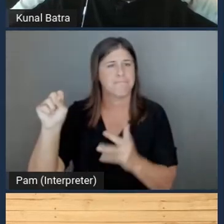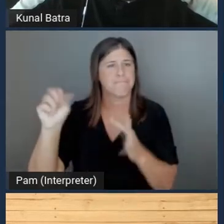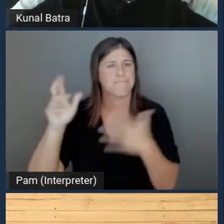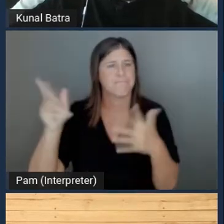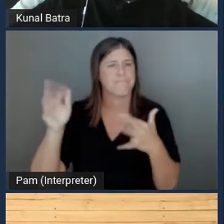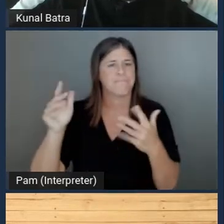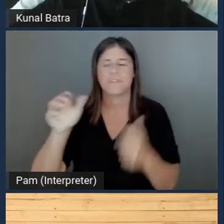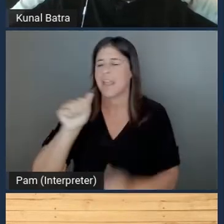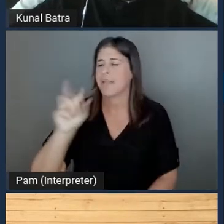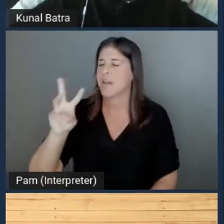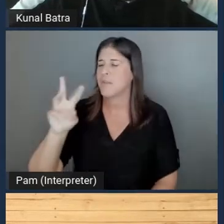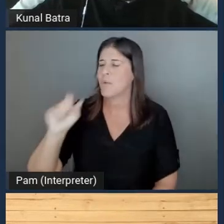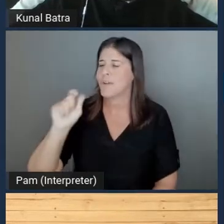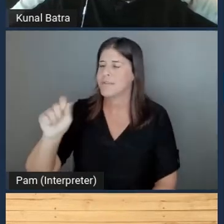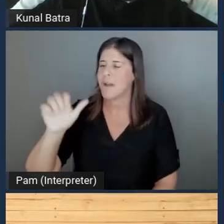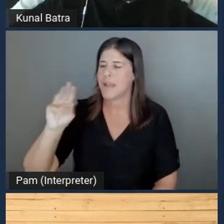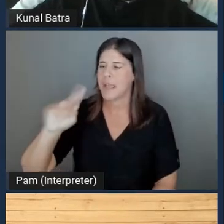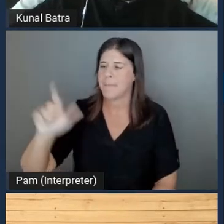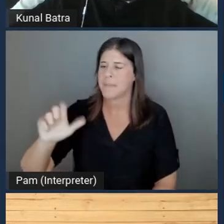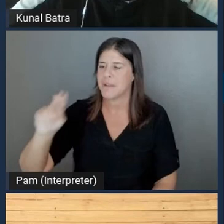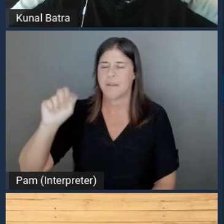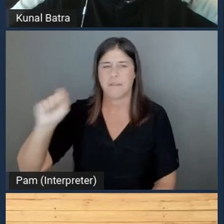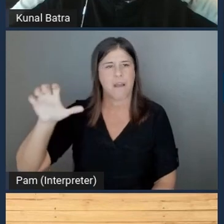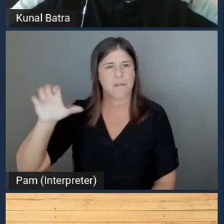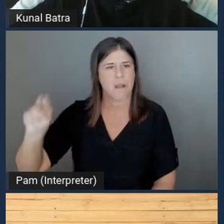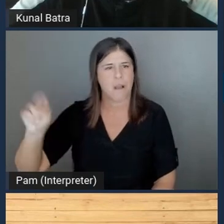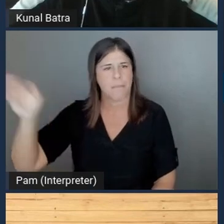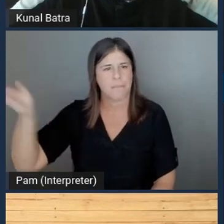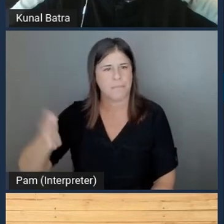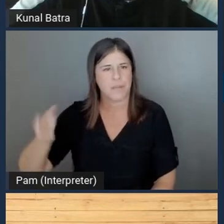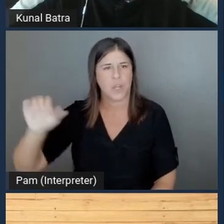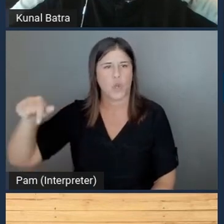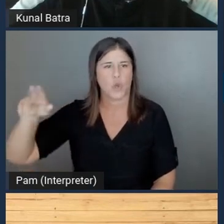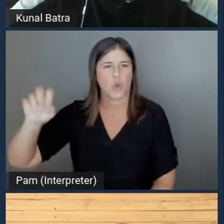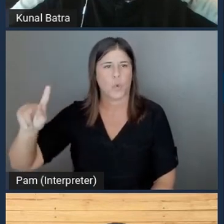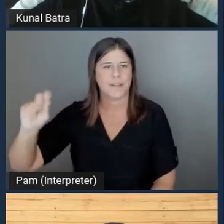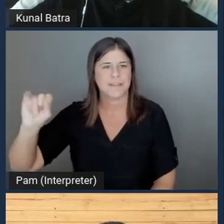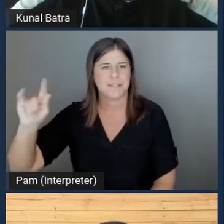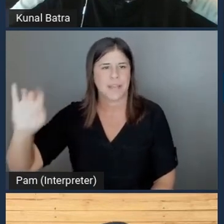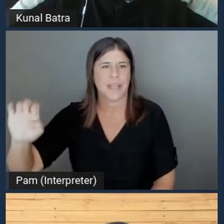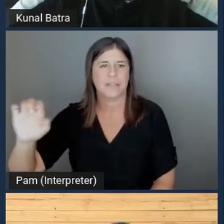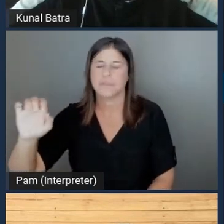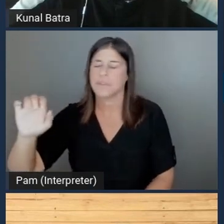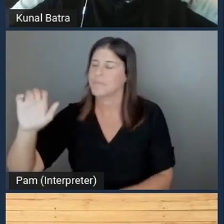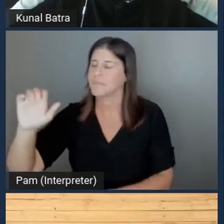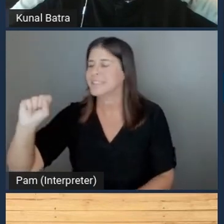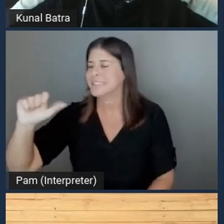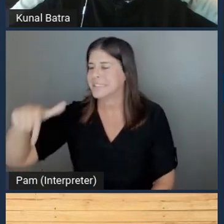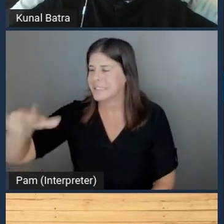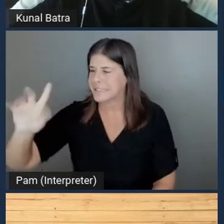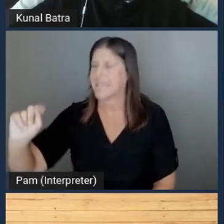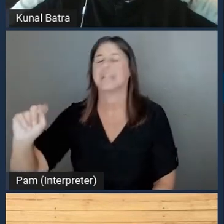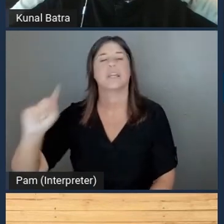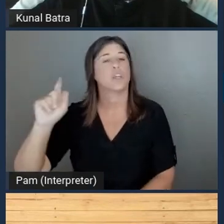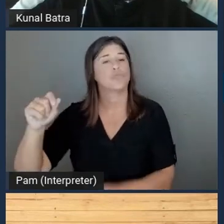aws.amazon.com/quicksight, and you can just sign up to try it out. And I would highly encourage, because as I said,